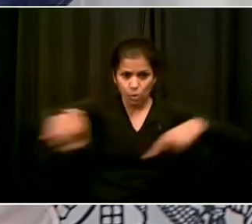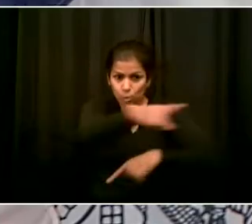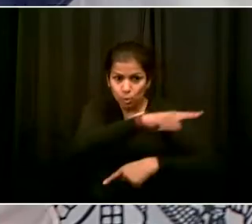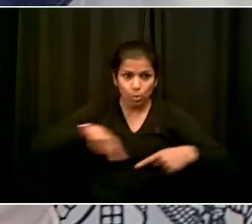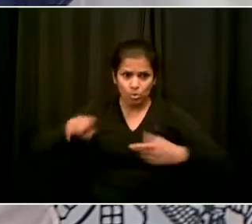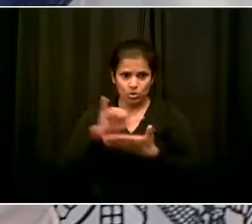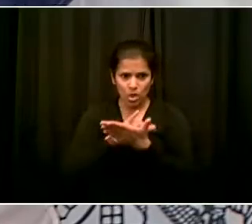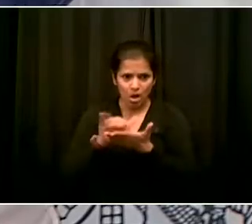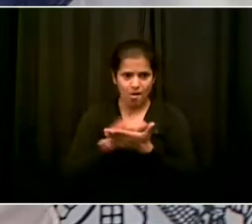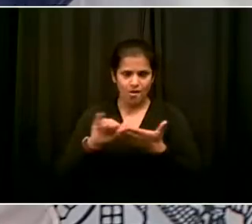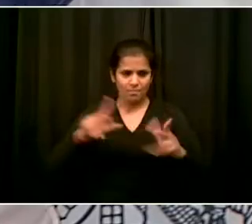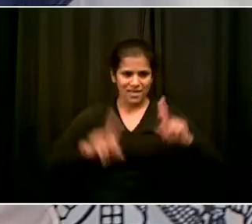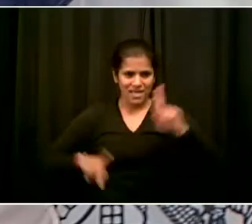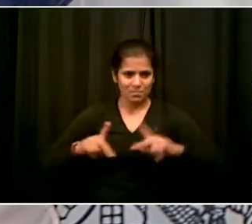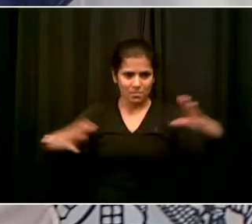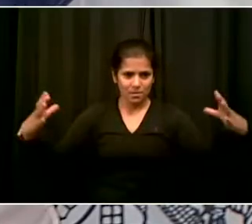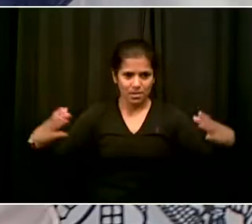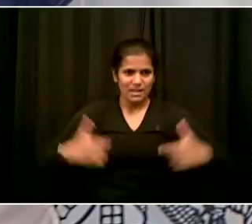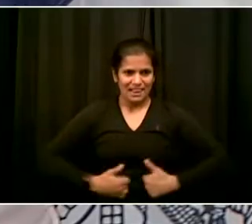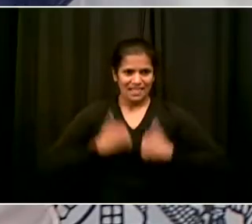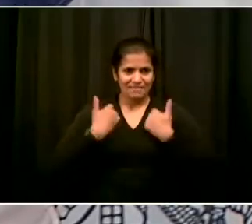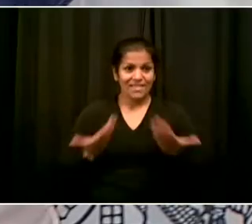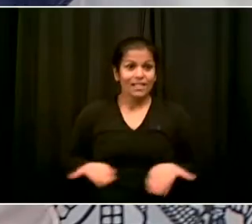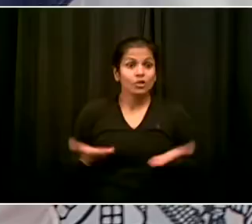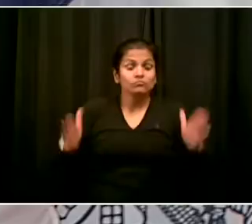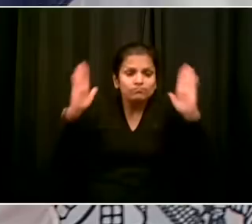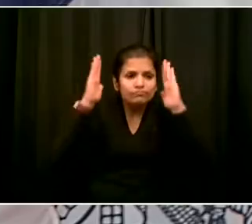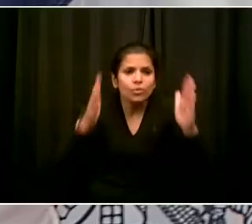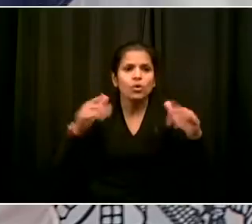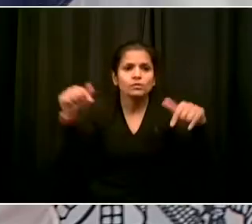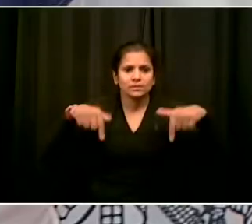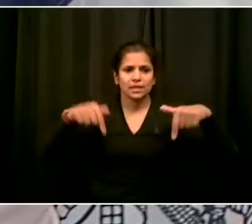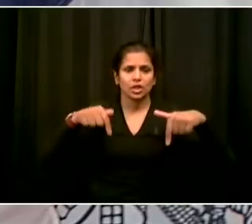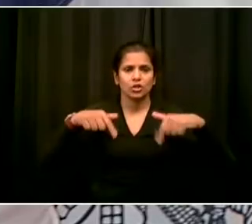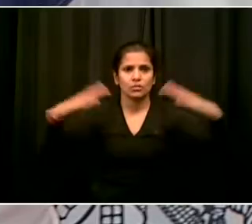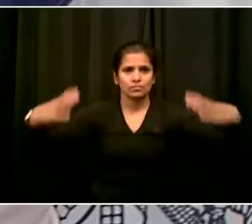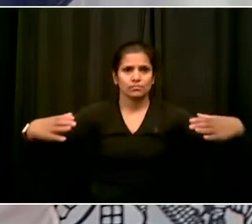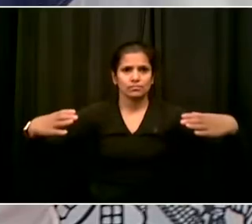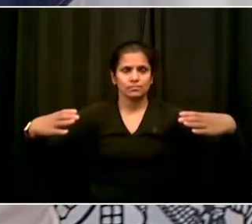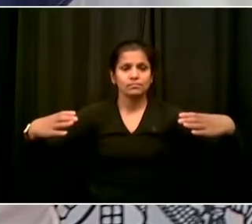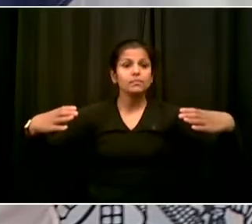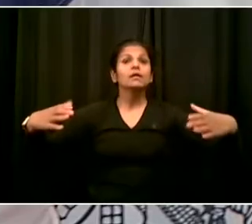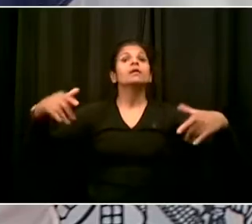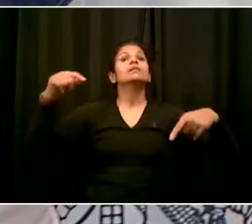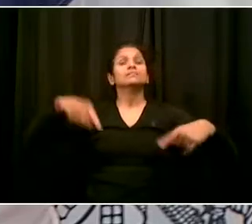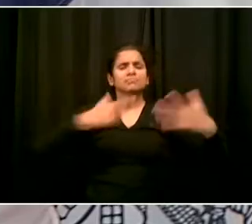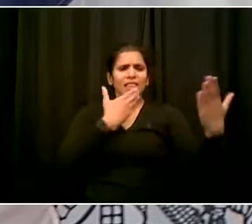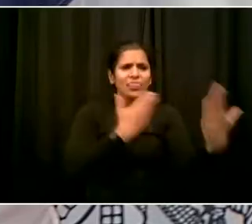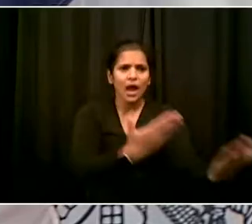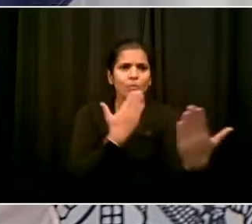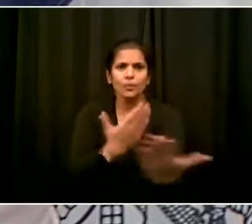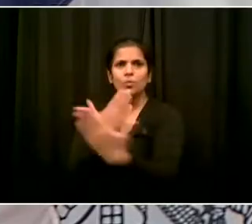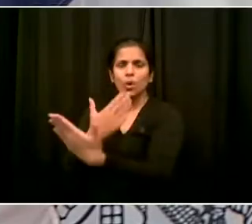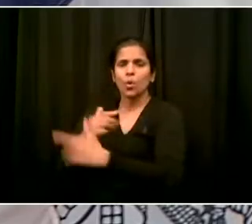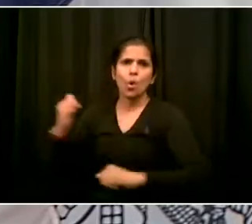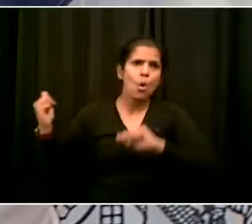ALL. WE WANT TO THANK EVERYONE WHO HAS BEEN INVOLVED IN CREATING